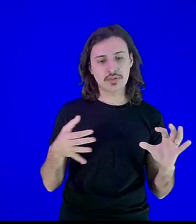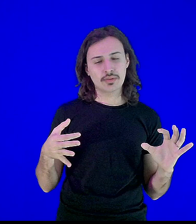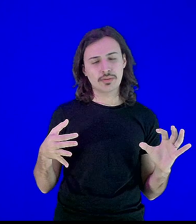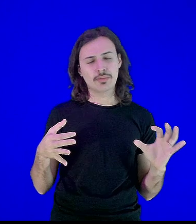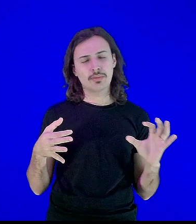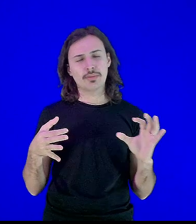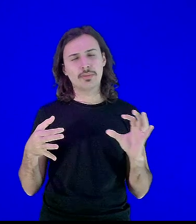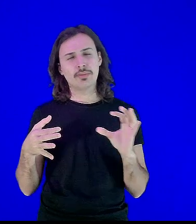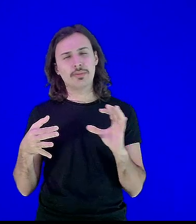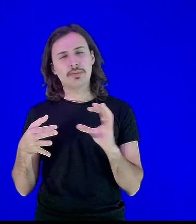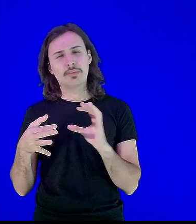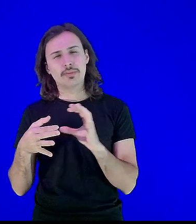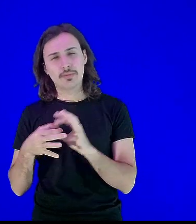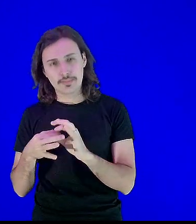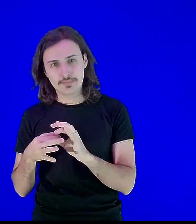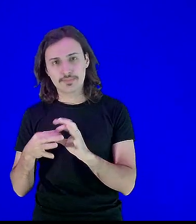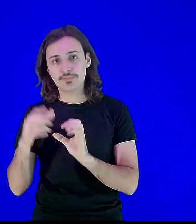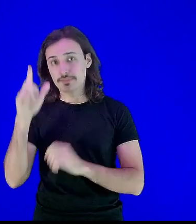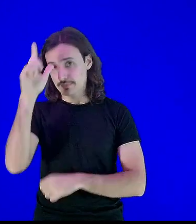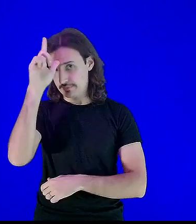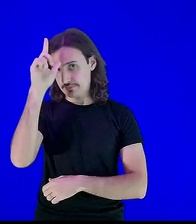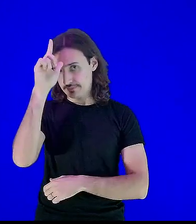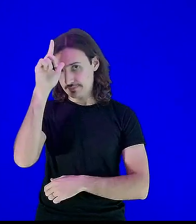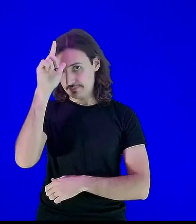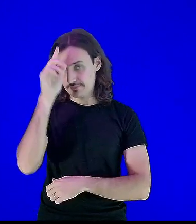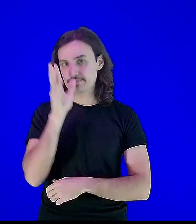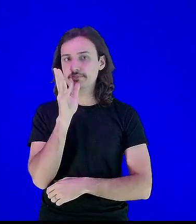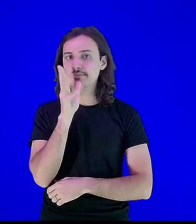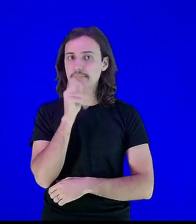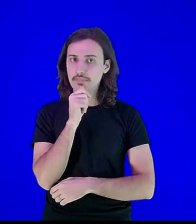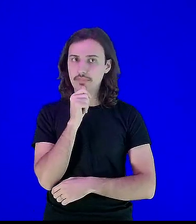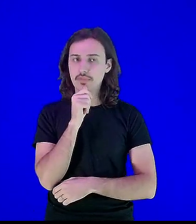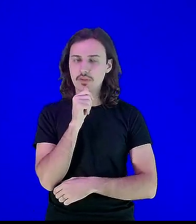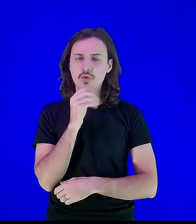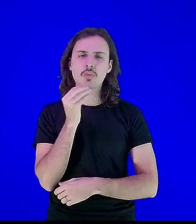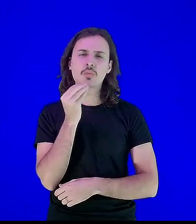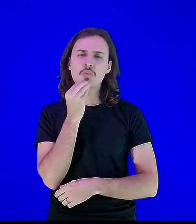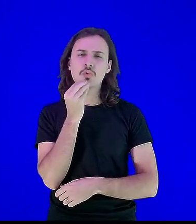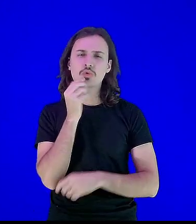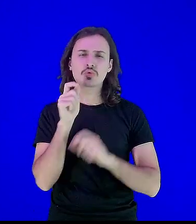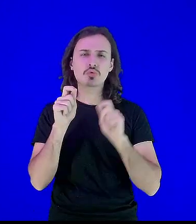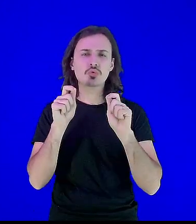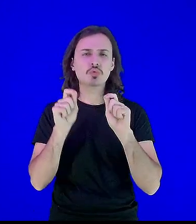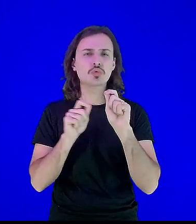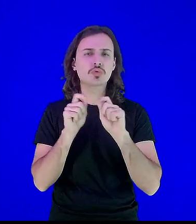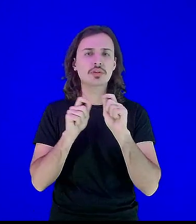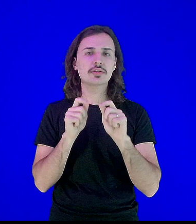what if I had a set of servers along the way or just in Germany